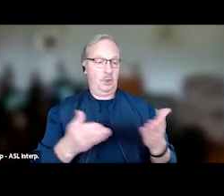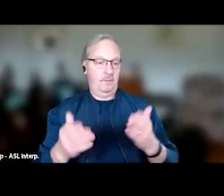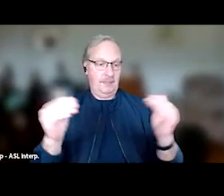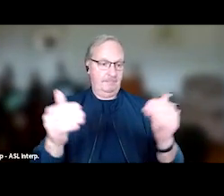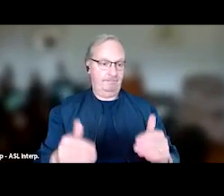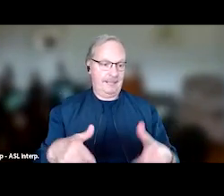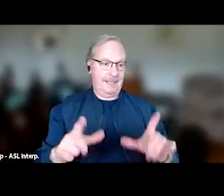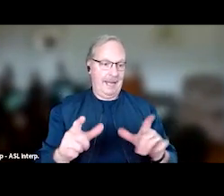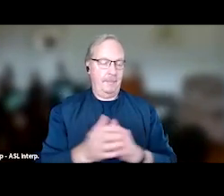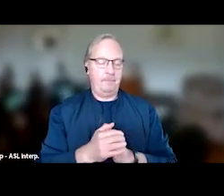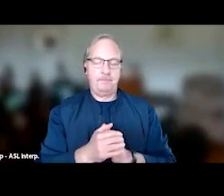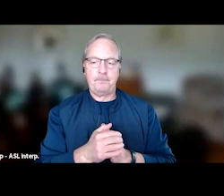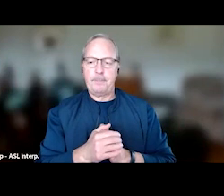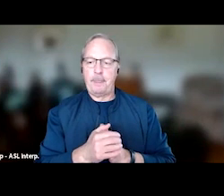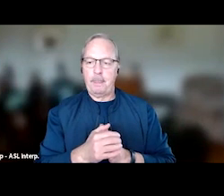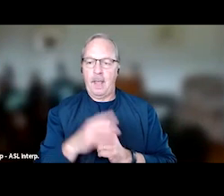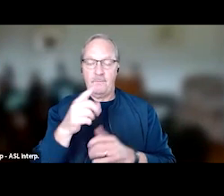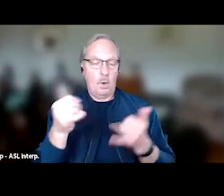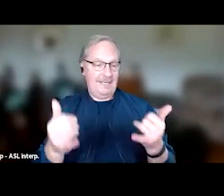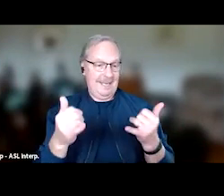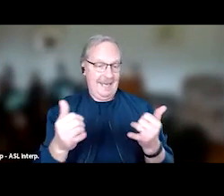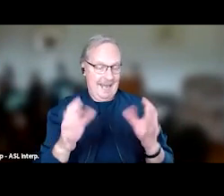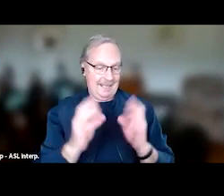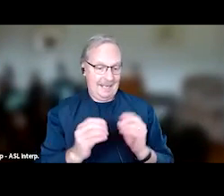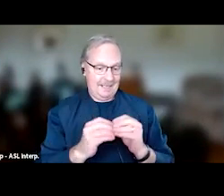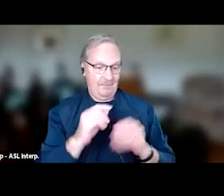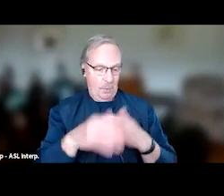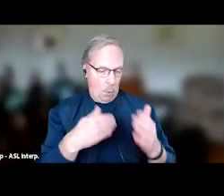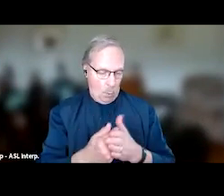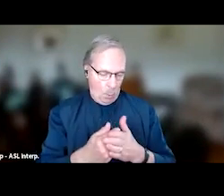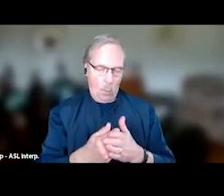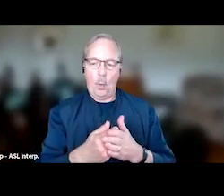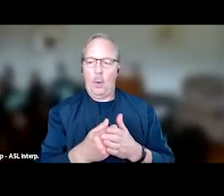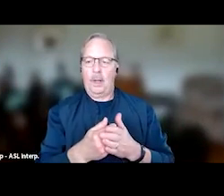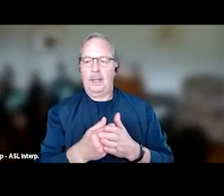So for today's session and for the whole series, we are so excited to be joined